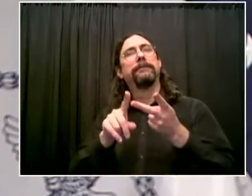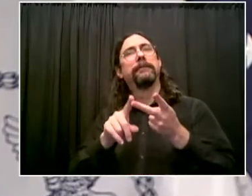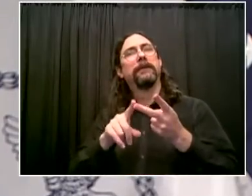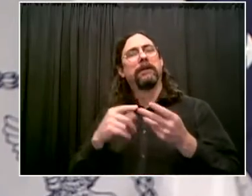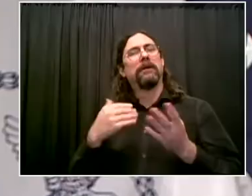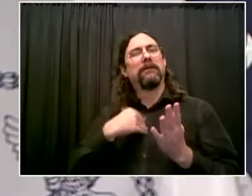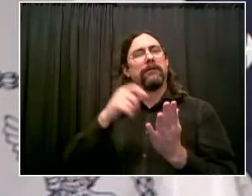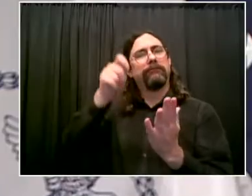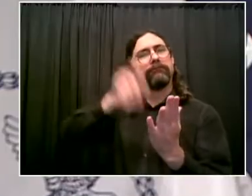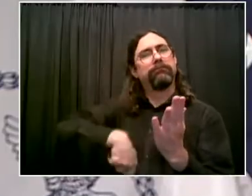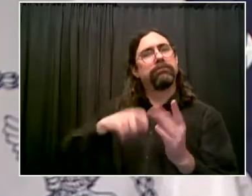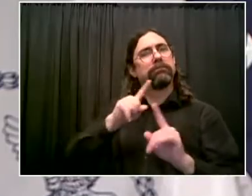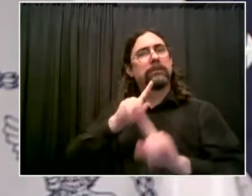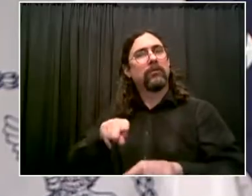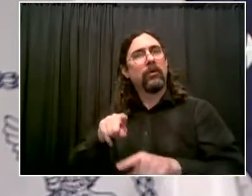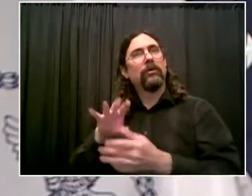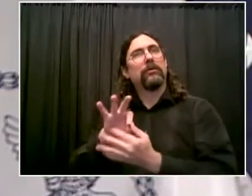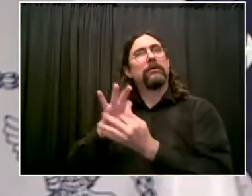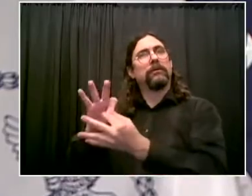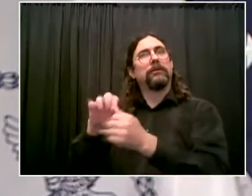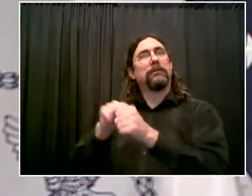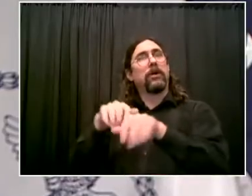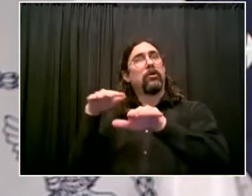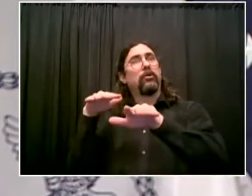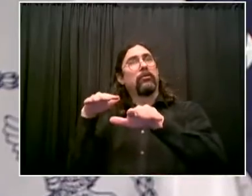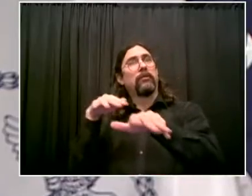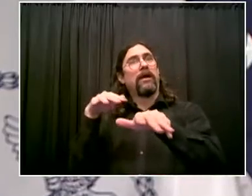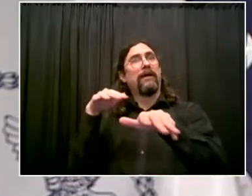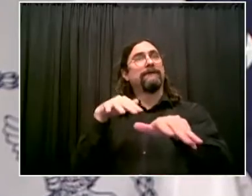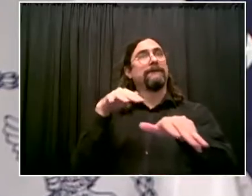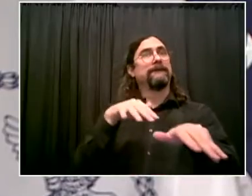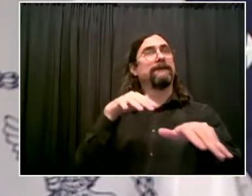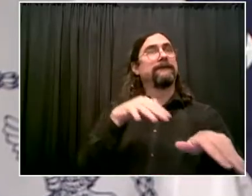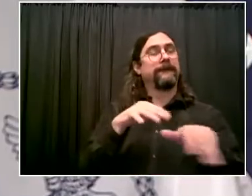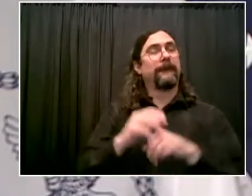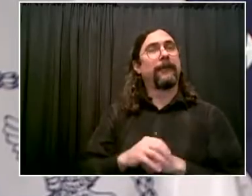OUTLOOK OF CONGESTION N I THE CITY AS THINGS COME BACK TO THE NEW NORMAL , DIFFERENT PARTIEFS RO M TRANSPORTATION